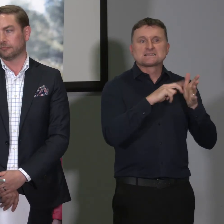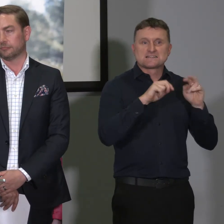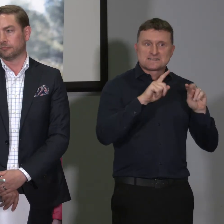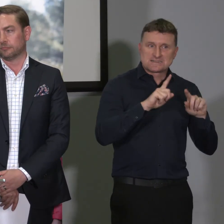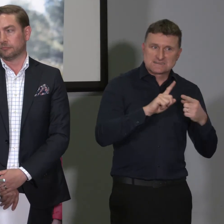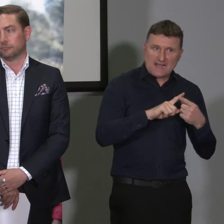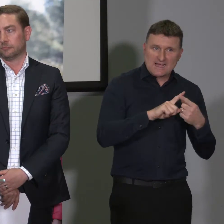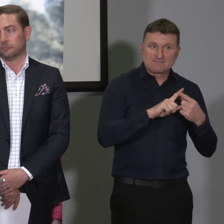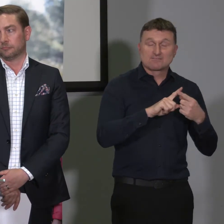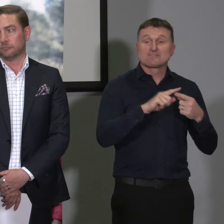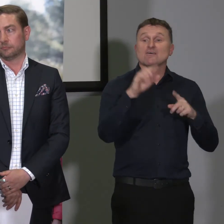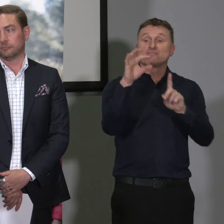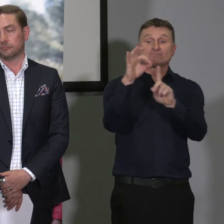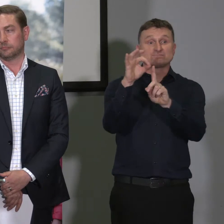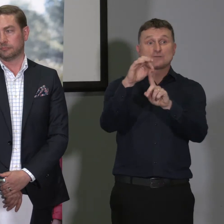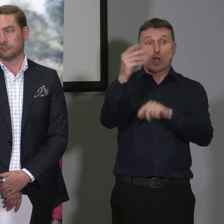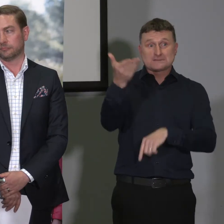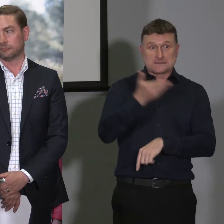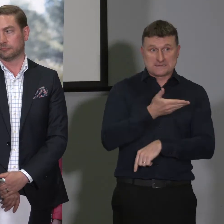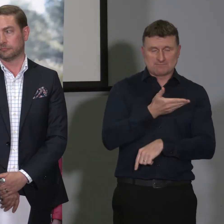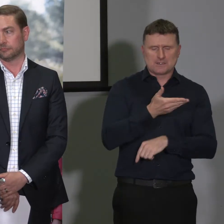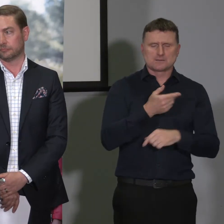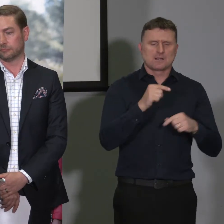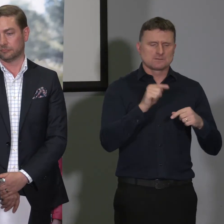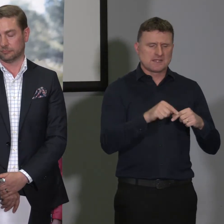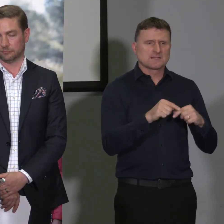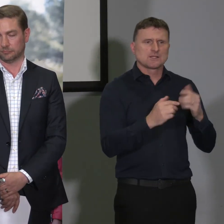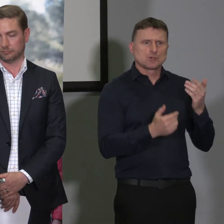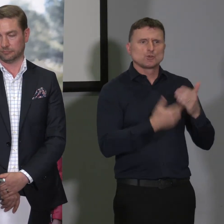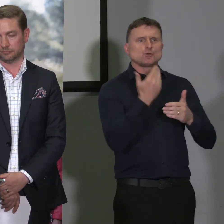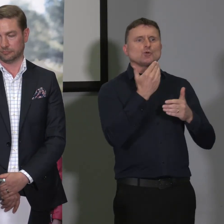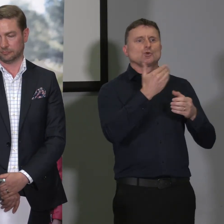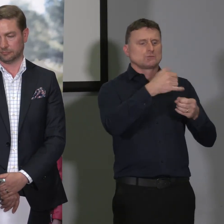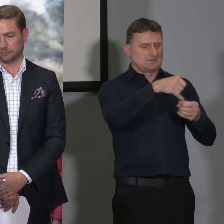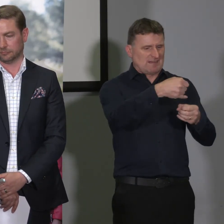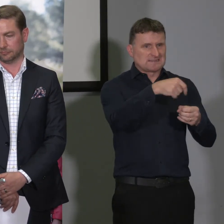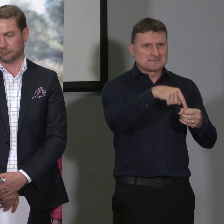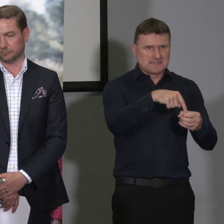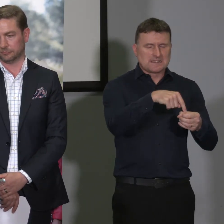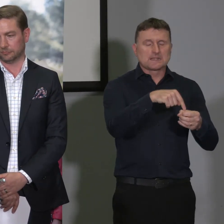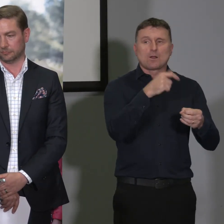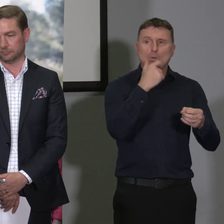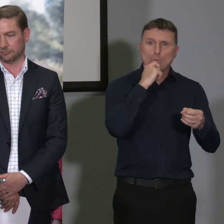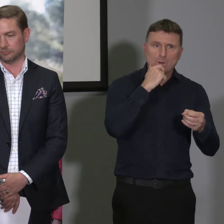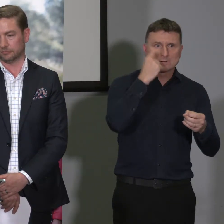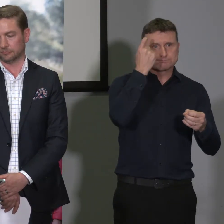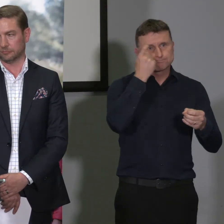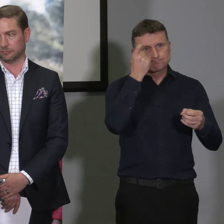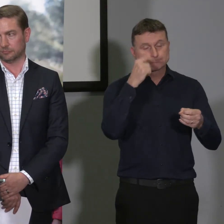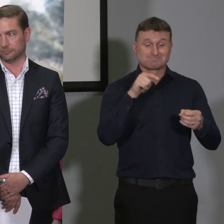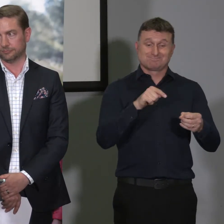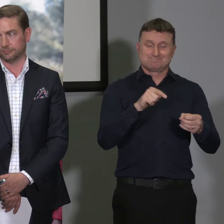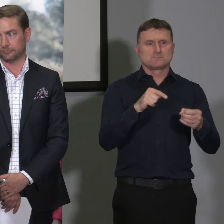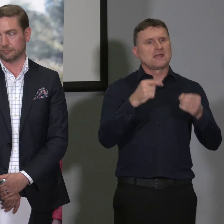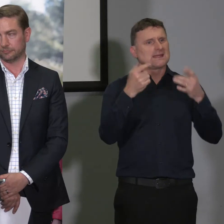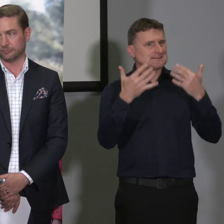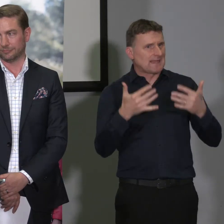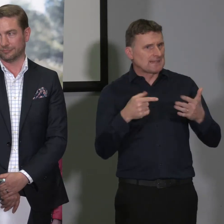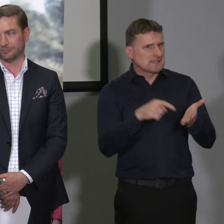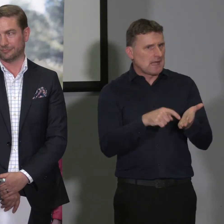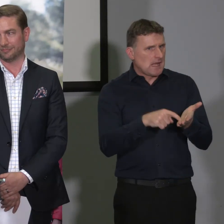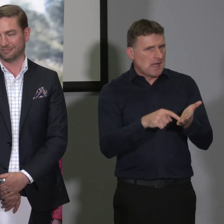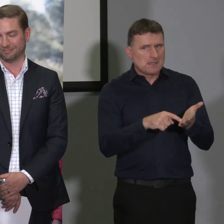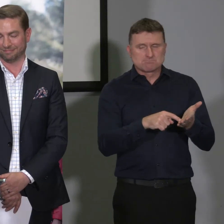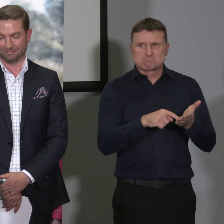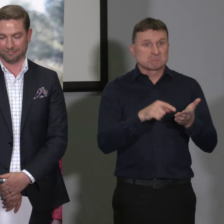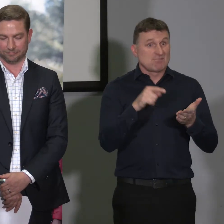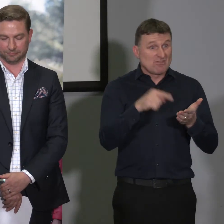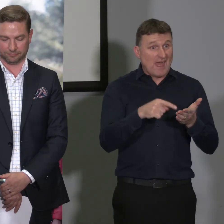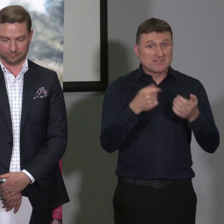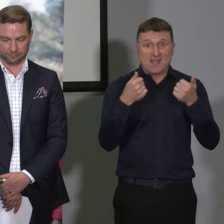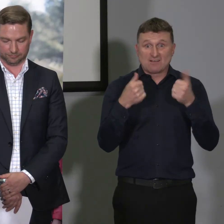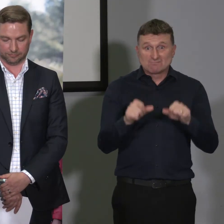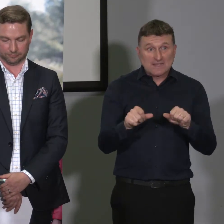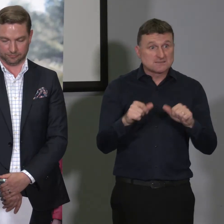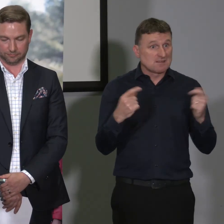Pfizer from Pfizer to consider